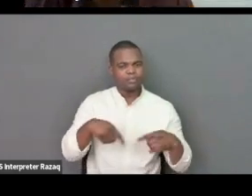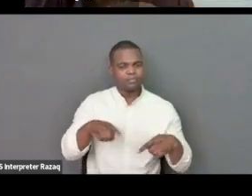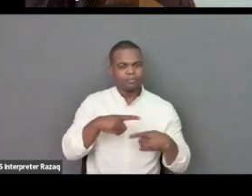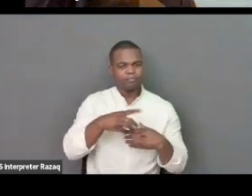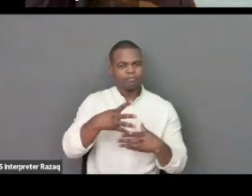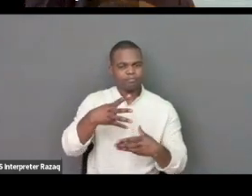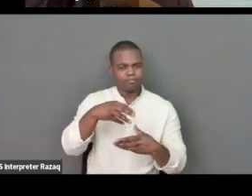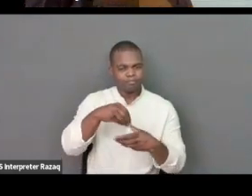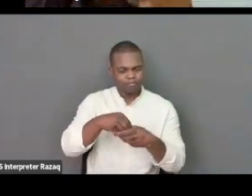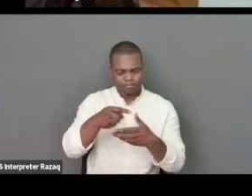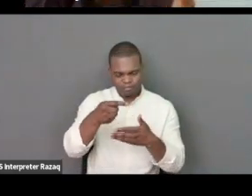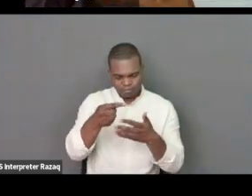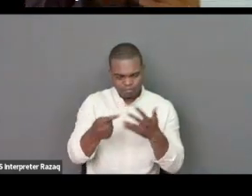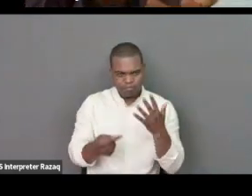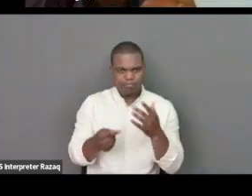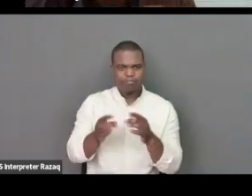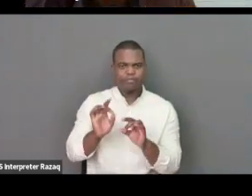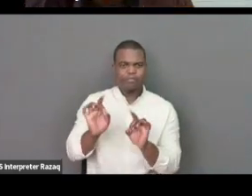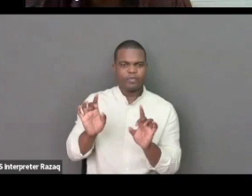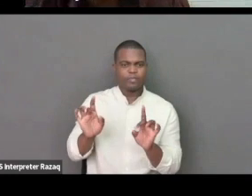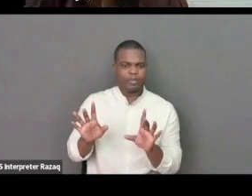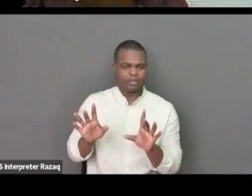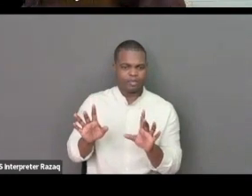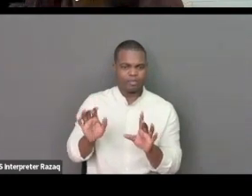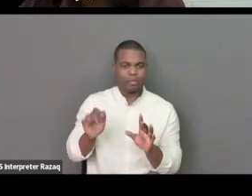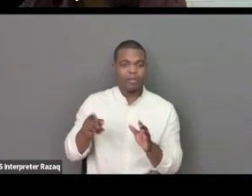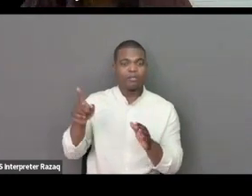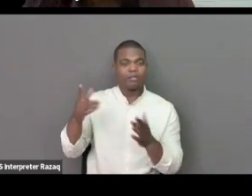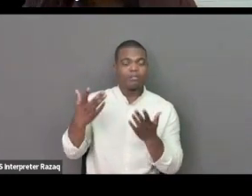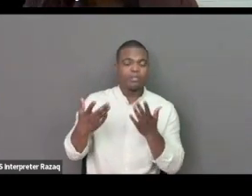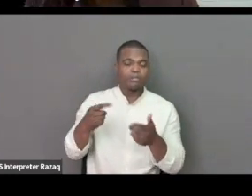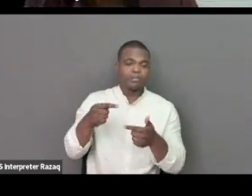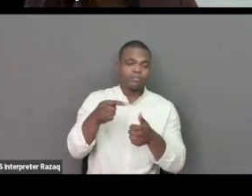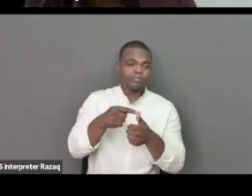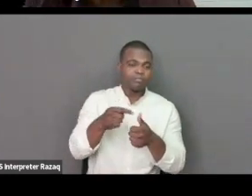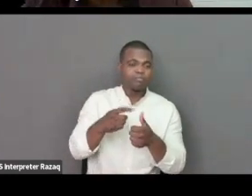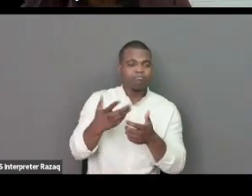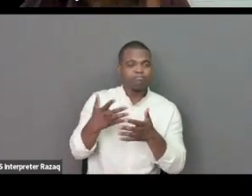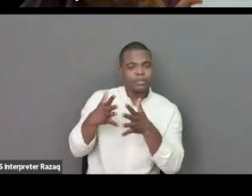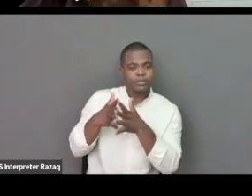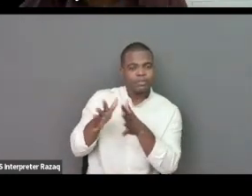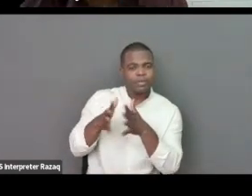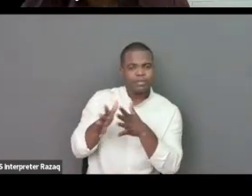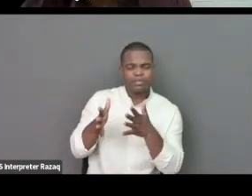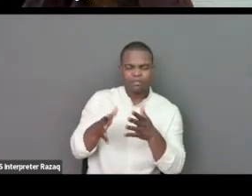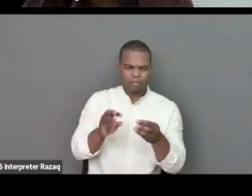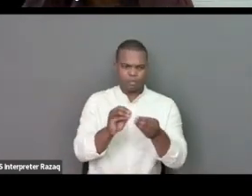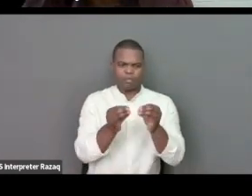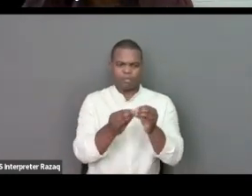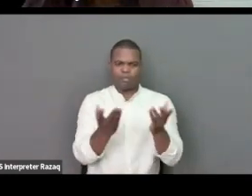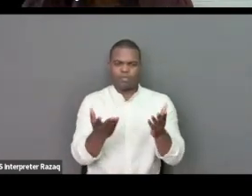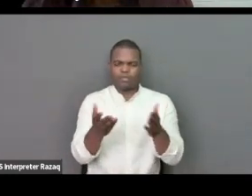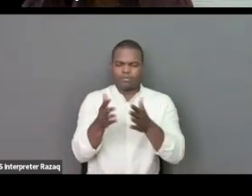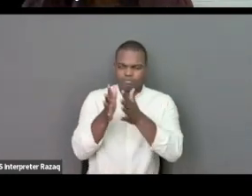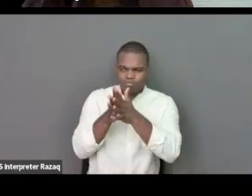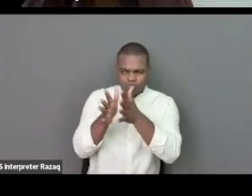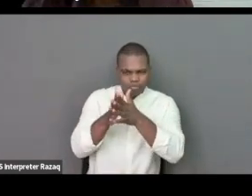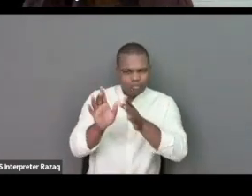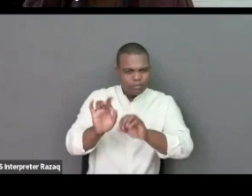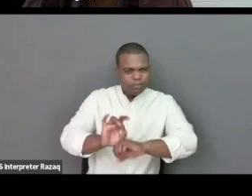to explain how it hindered what they wanted to do, so, how because of the accessibility issue, they couldn't do what they wanted to do, so